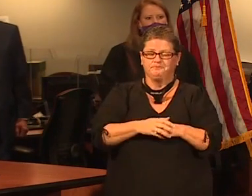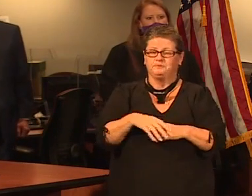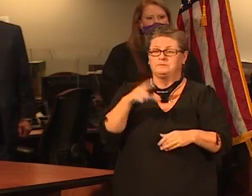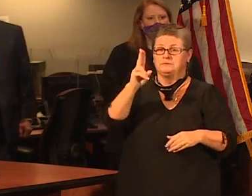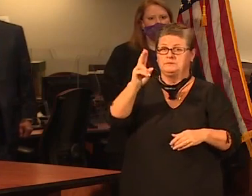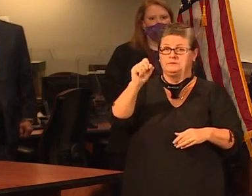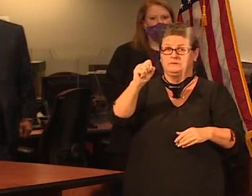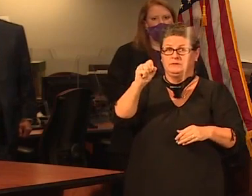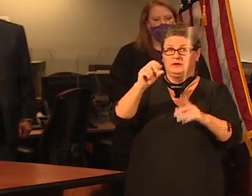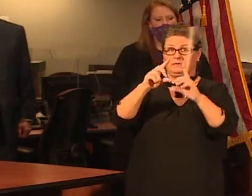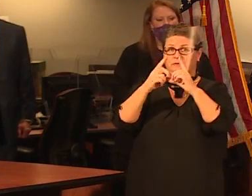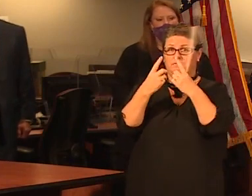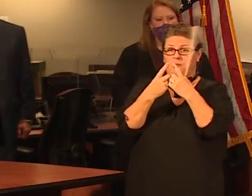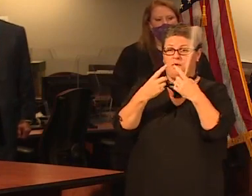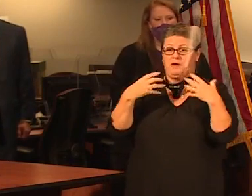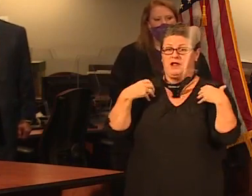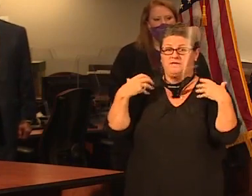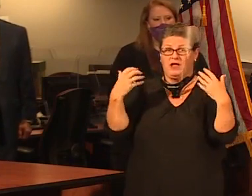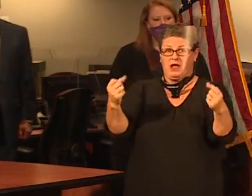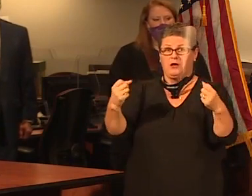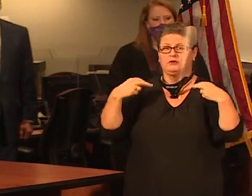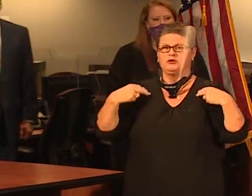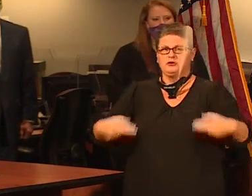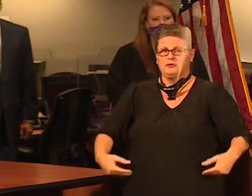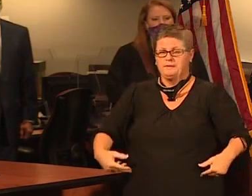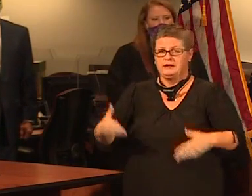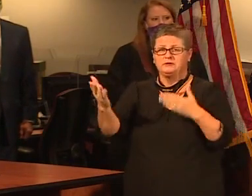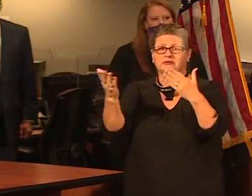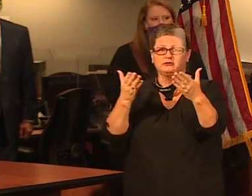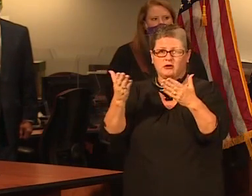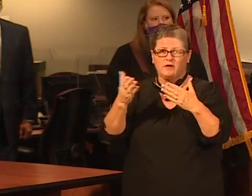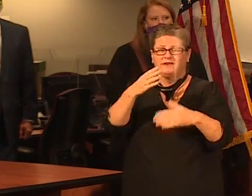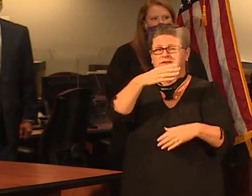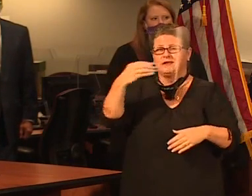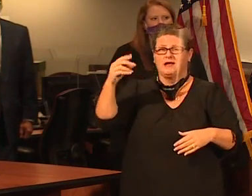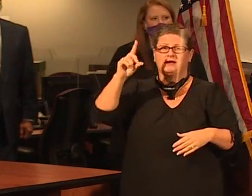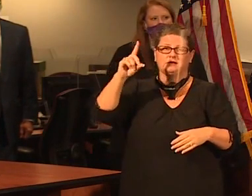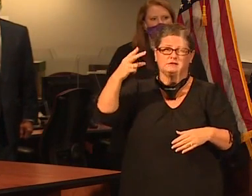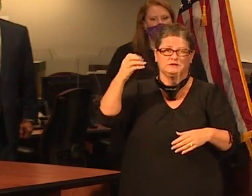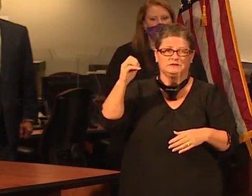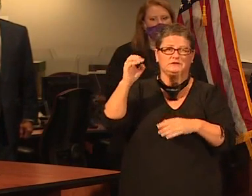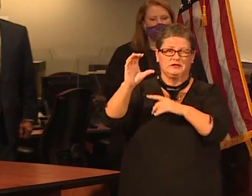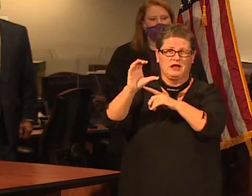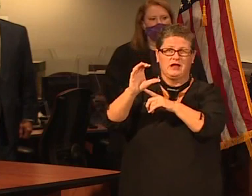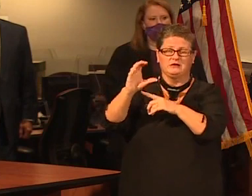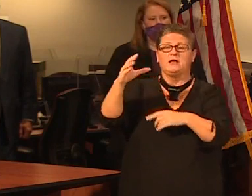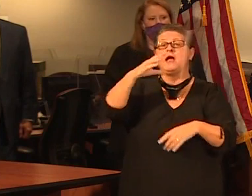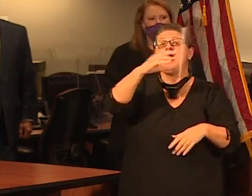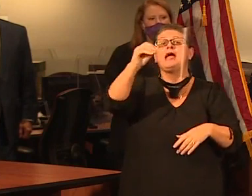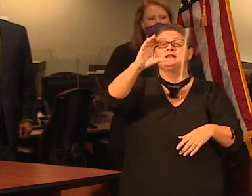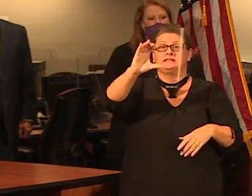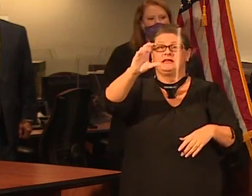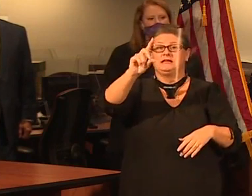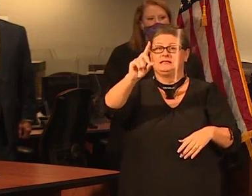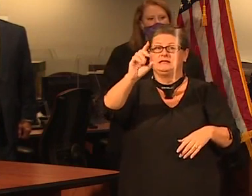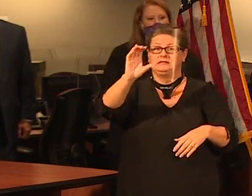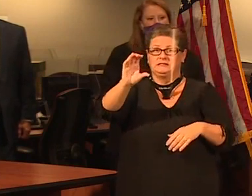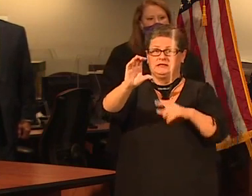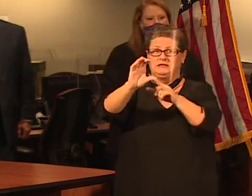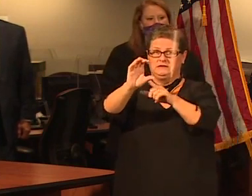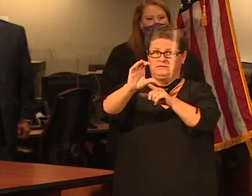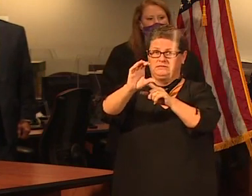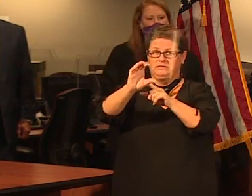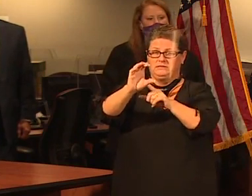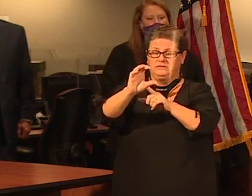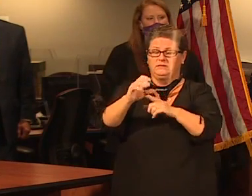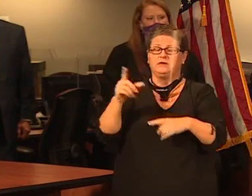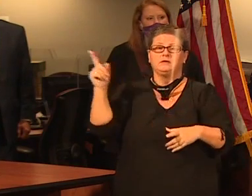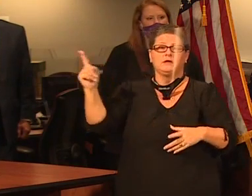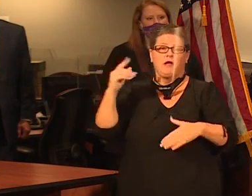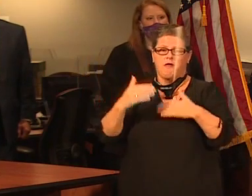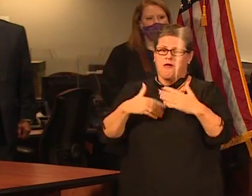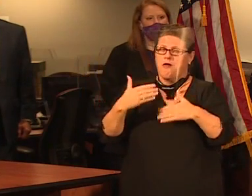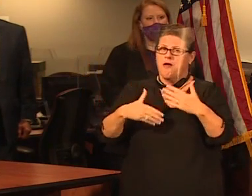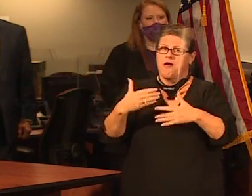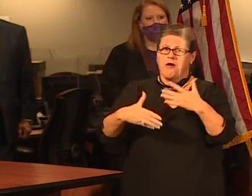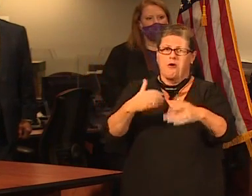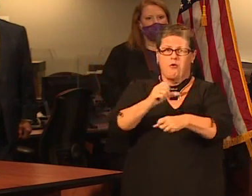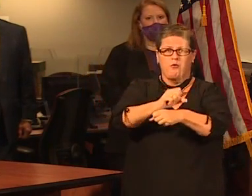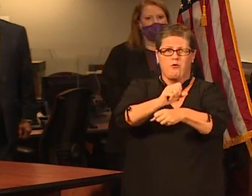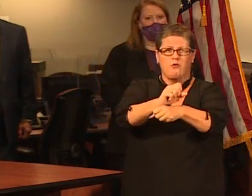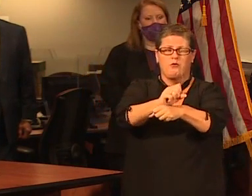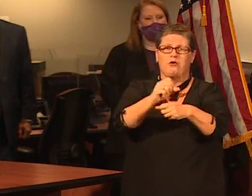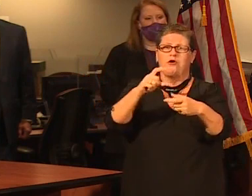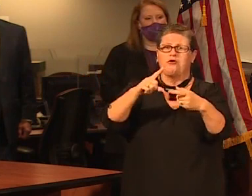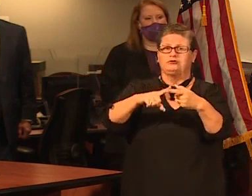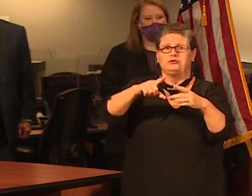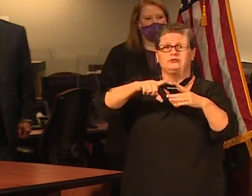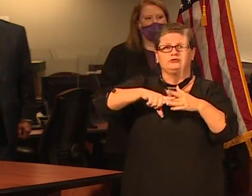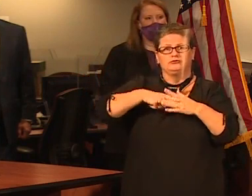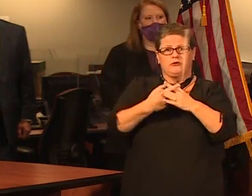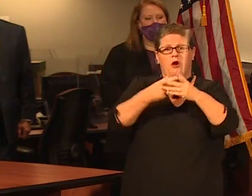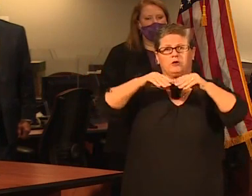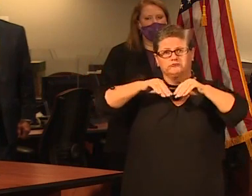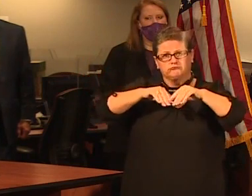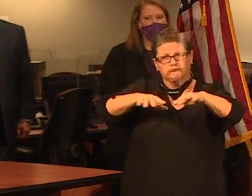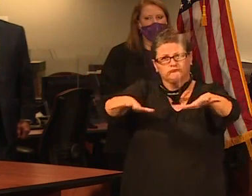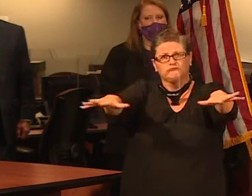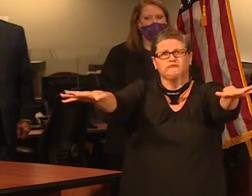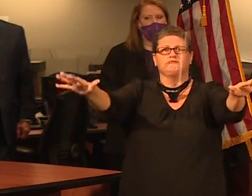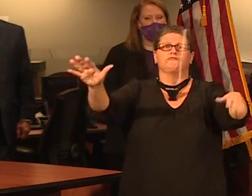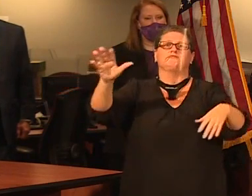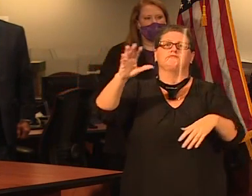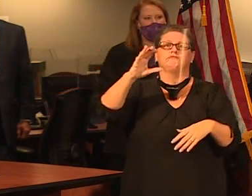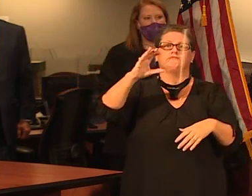I WOULD LIKE TO MENTION THAT THE U.S. DEPARTMENT OF HEALTH AND HUMAN SERVICES, AND THE CENTERS FOR DISEASE CONTROL AND PREVENTION, KNOWN AS THE C.D.C., AS YOU KNOW ARE RAPIDLY